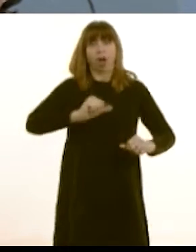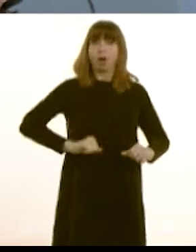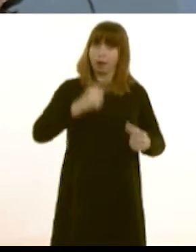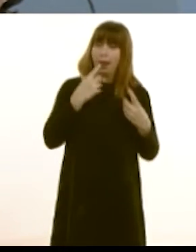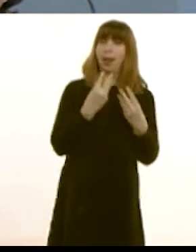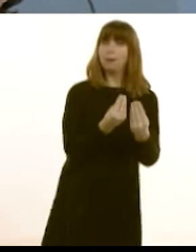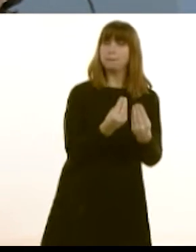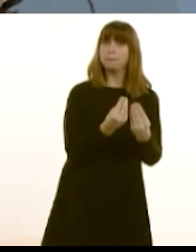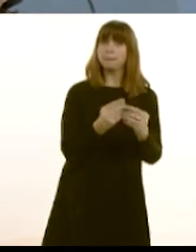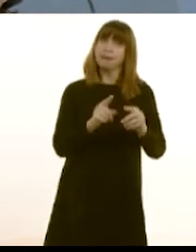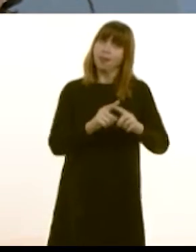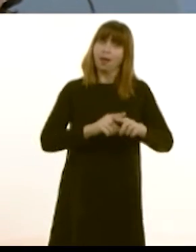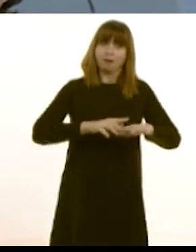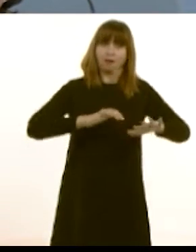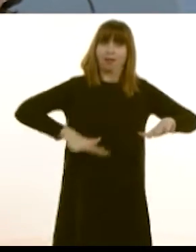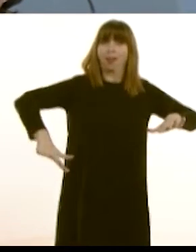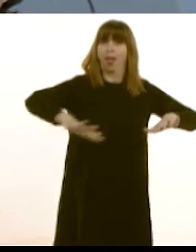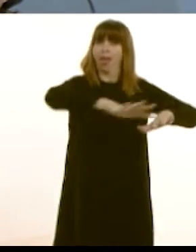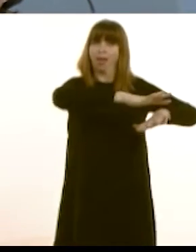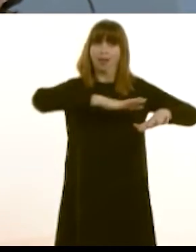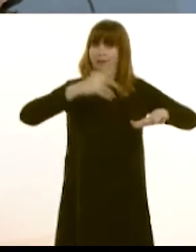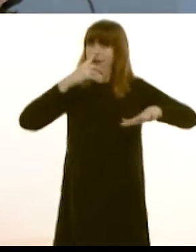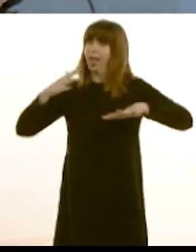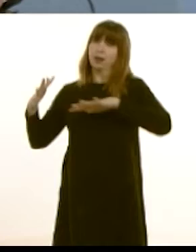some of the measures taken by other parts of the United Kingdom to allow for ditch clearance